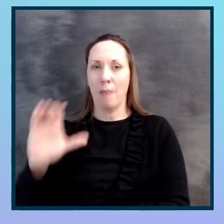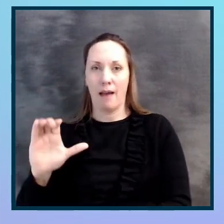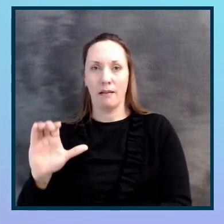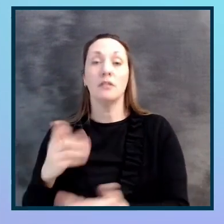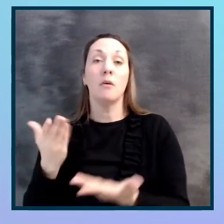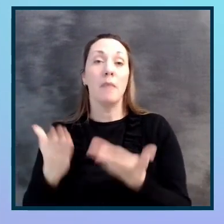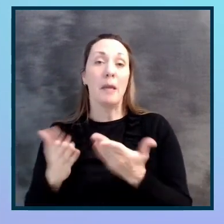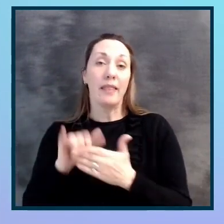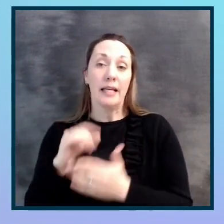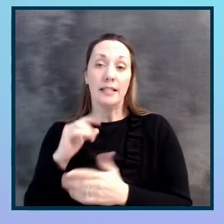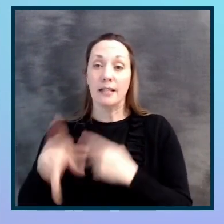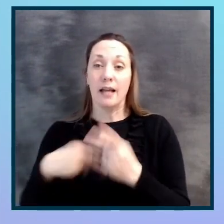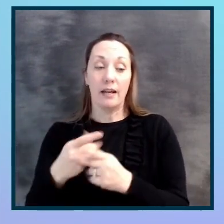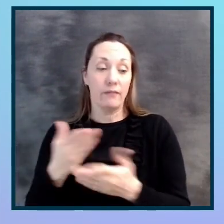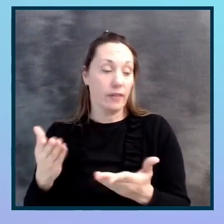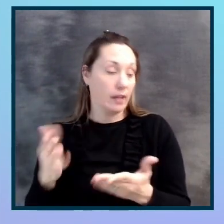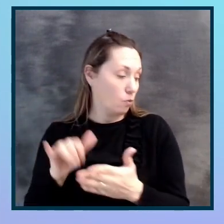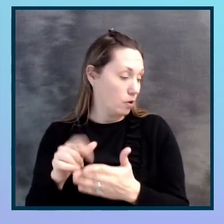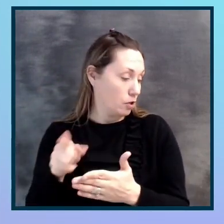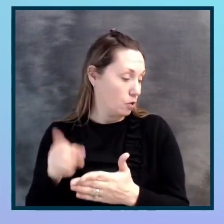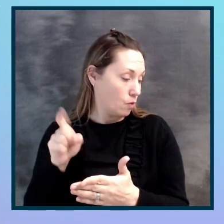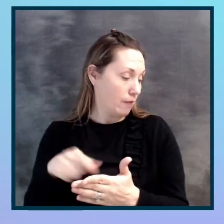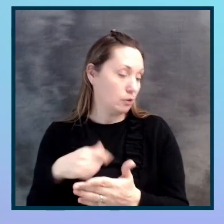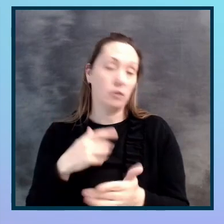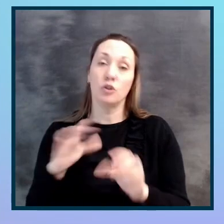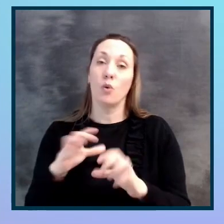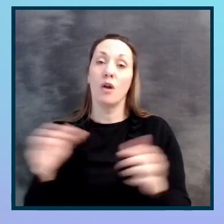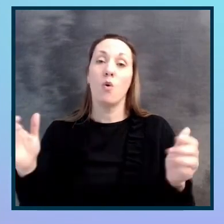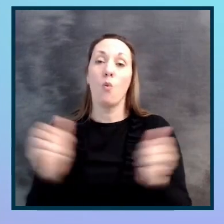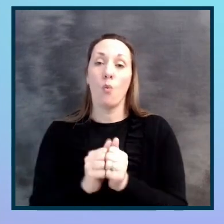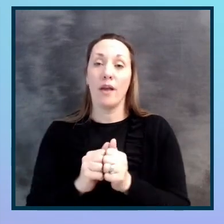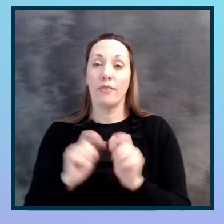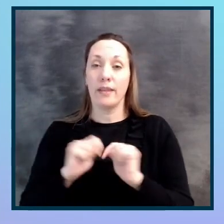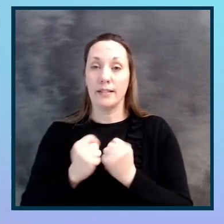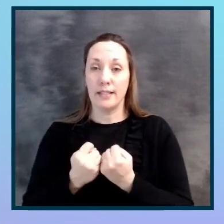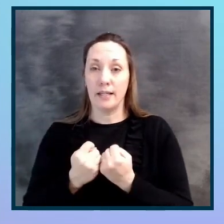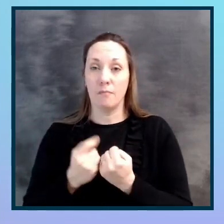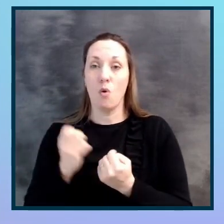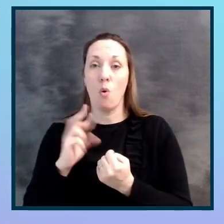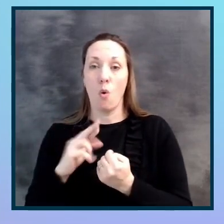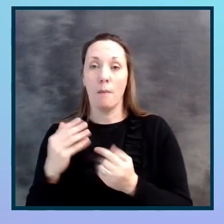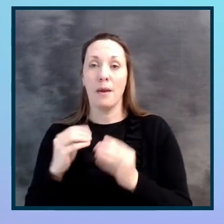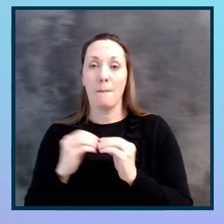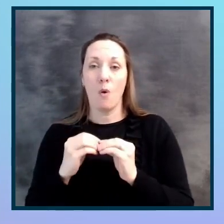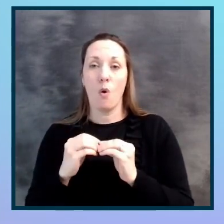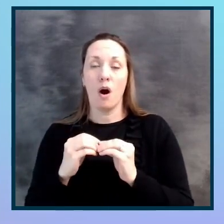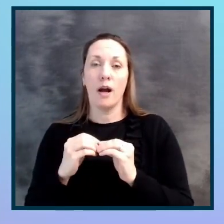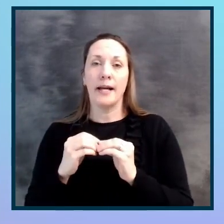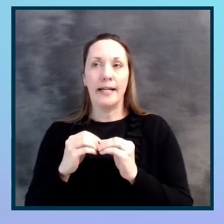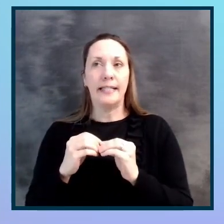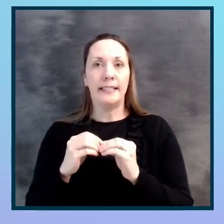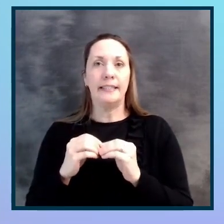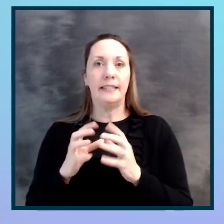where you have to kind of do it with the team, or be a little bit more hand holding the first couple of times.